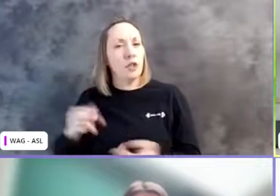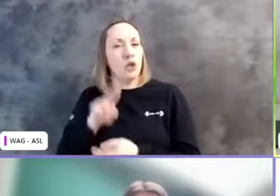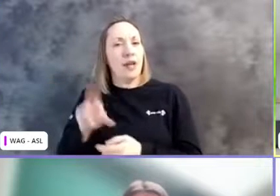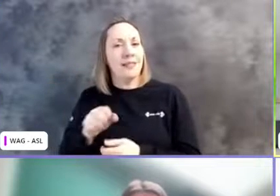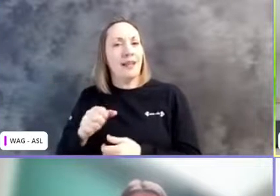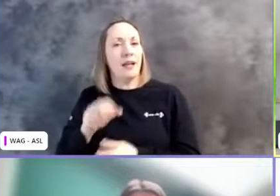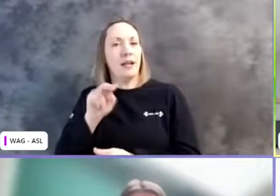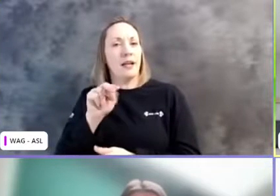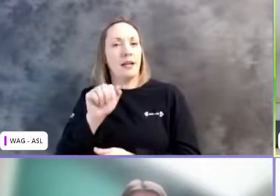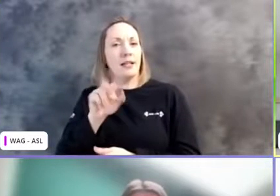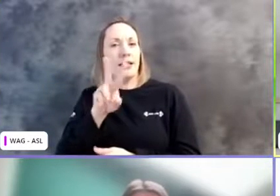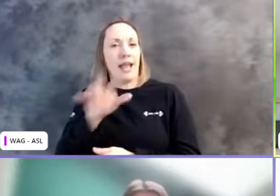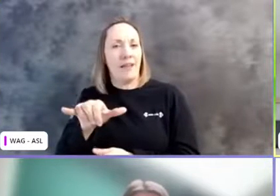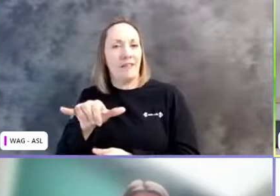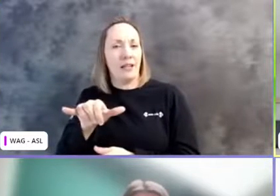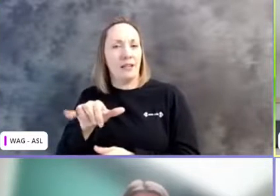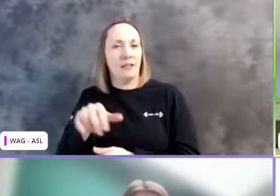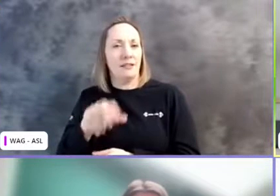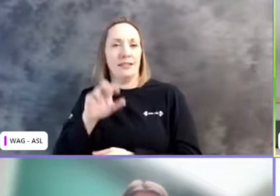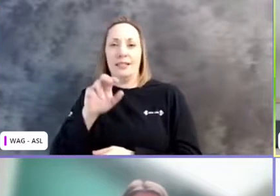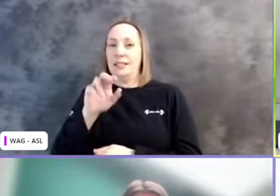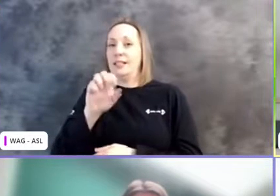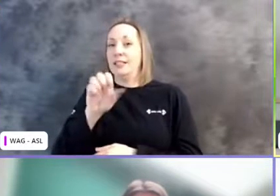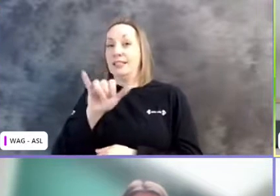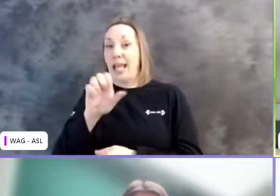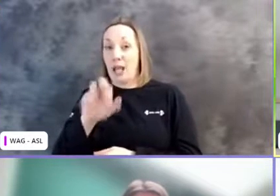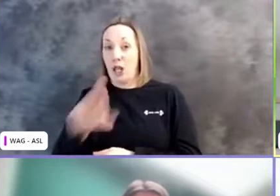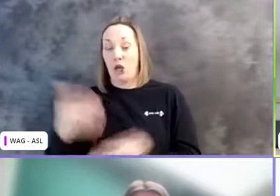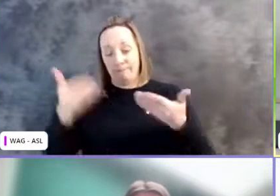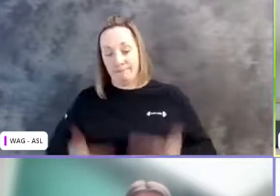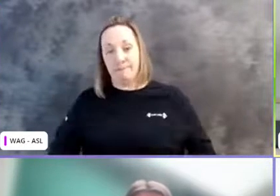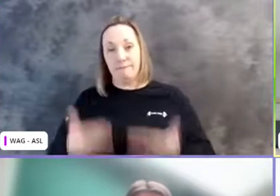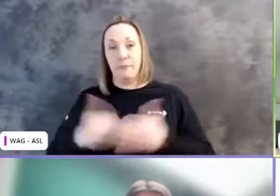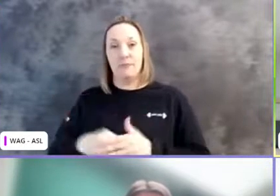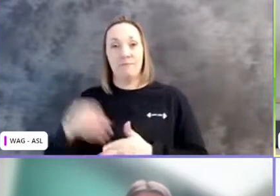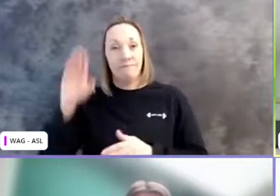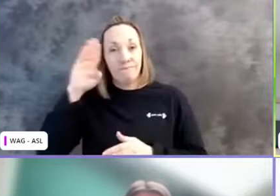for a long time as well as disability, also informer